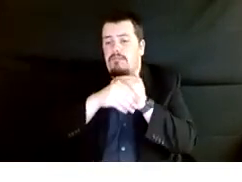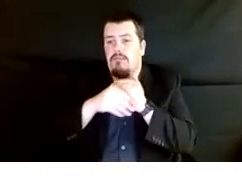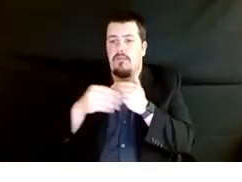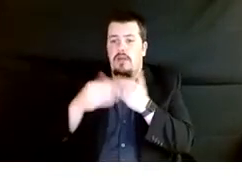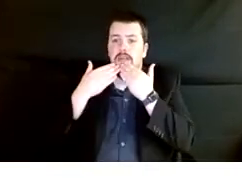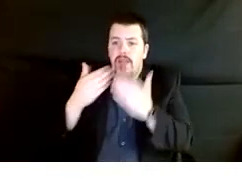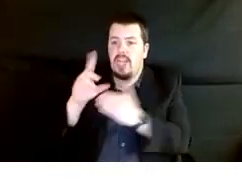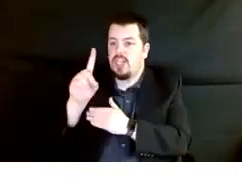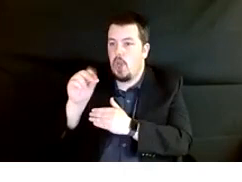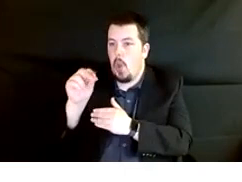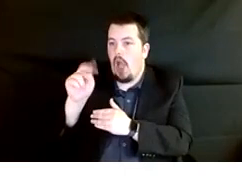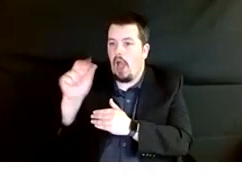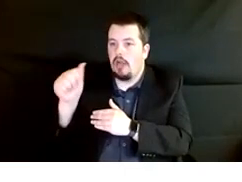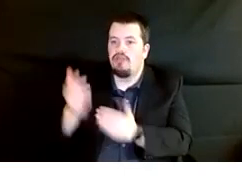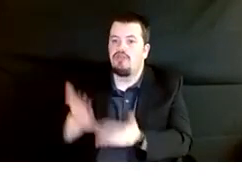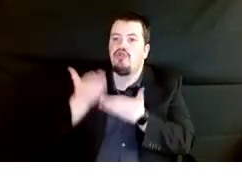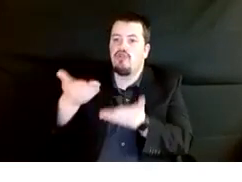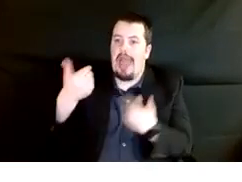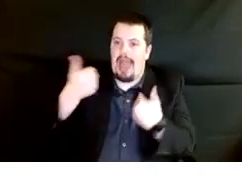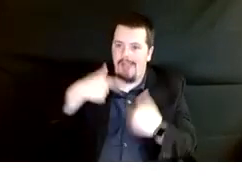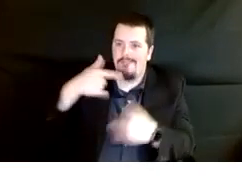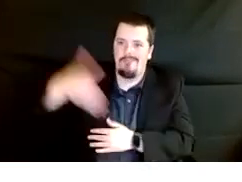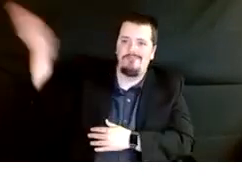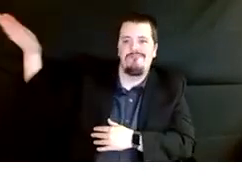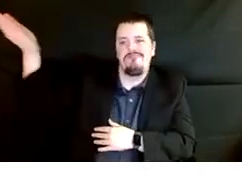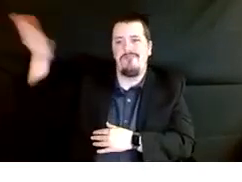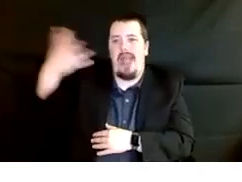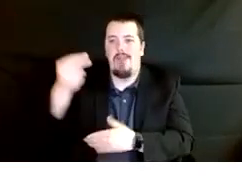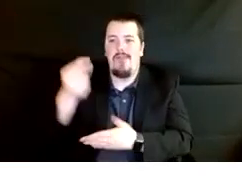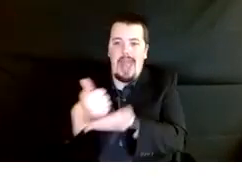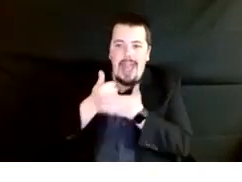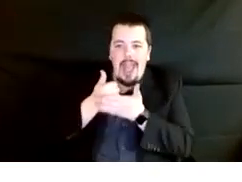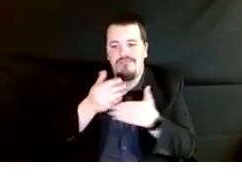much for suggesting that we do this presentation and for helping us all organize our thoughts.. we